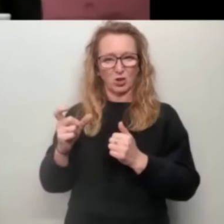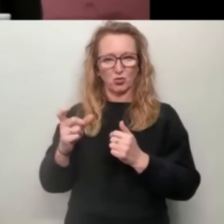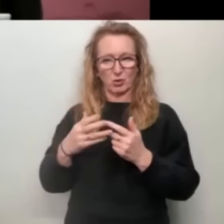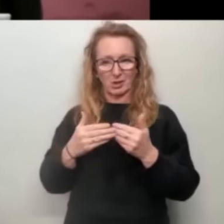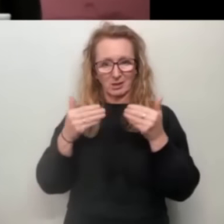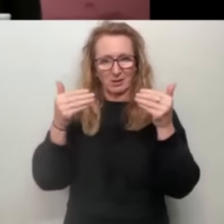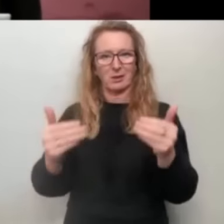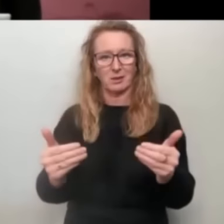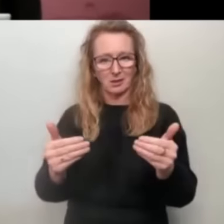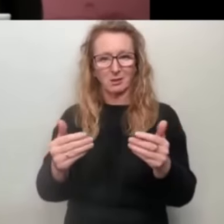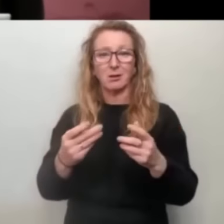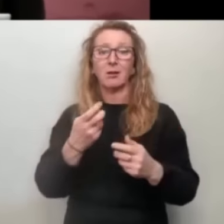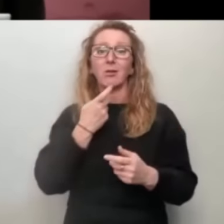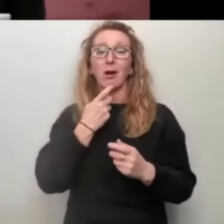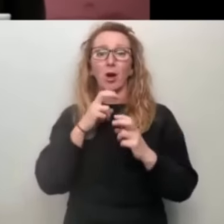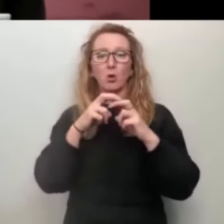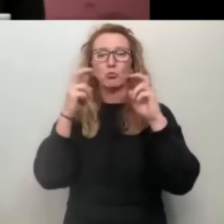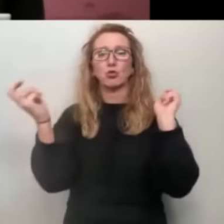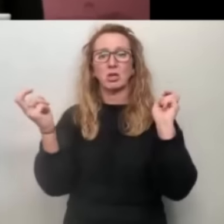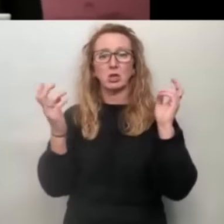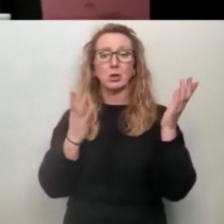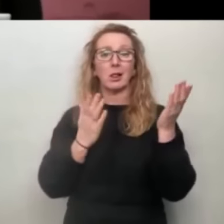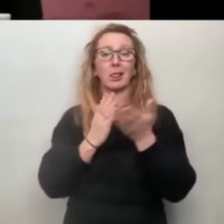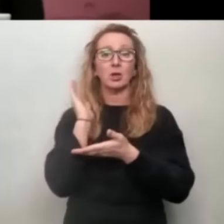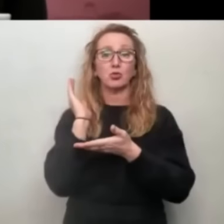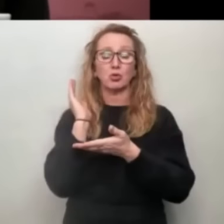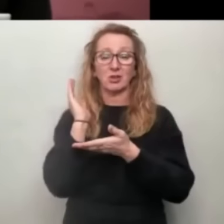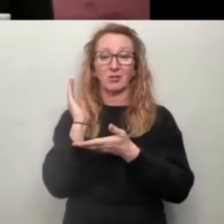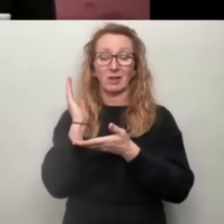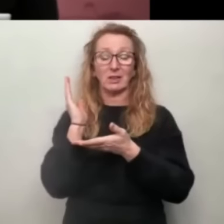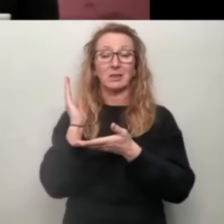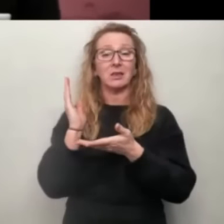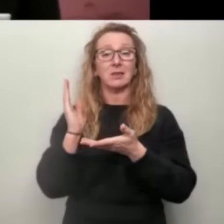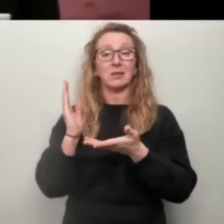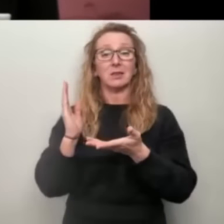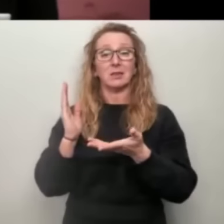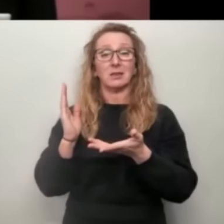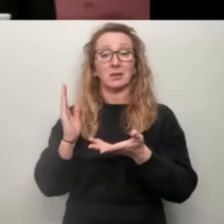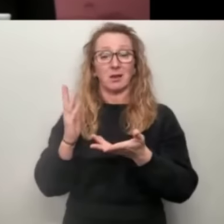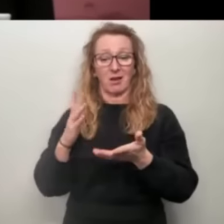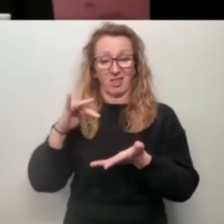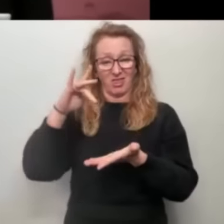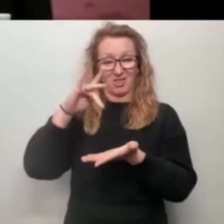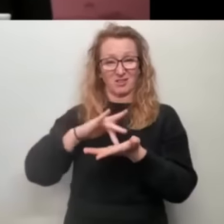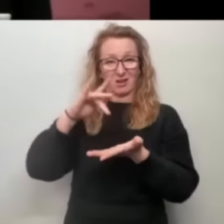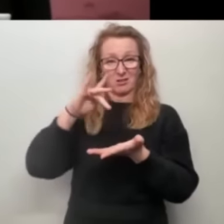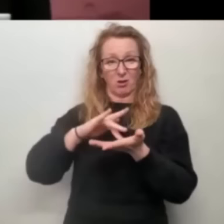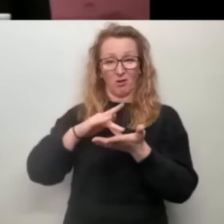The Iron Bridge is literally and figuratively at the heart of a long industrial